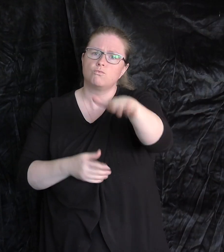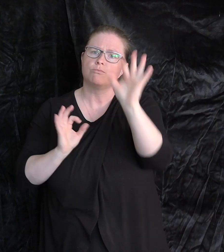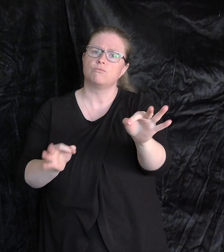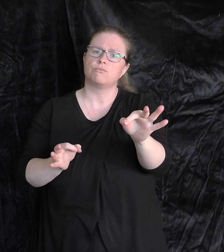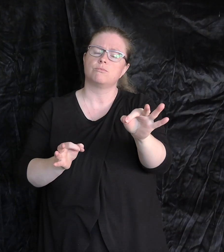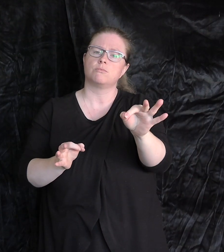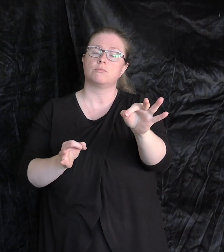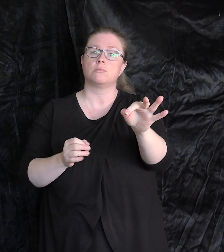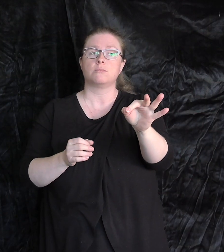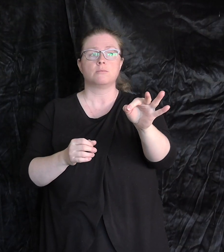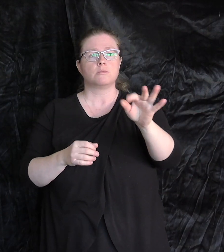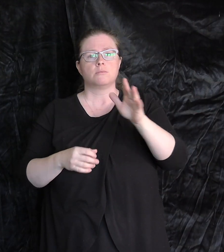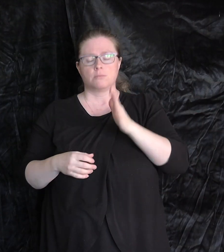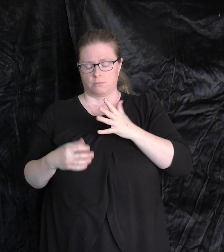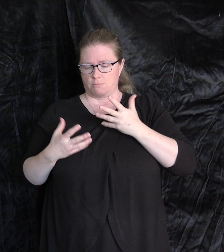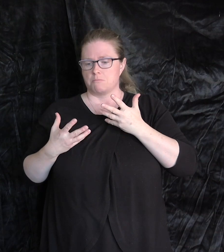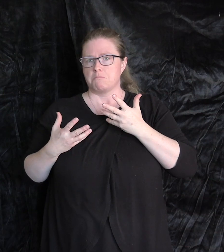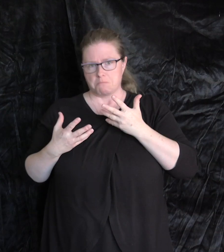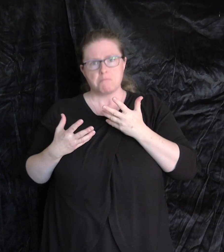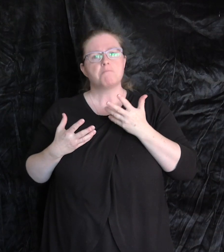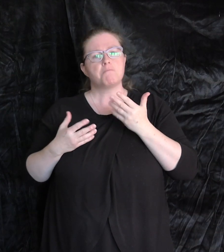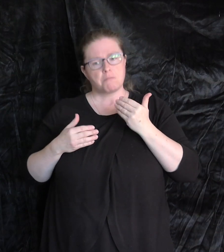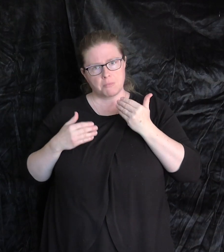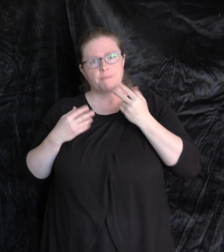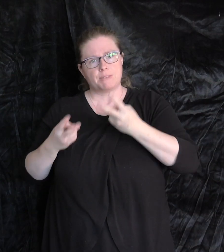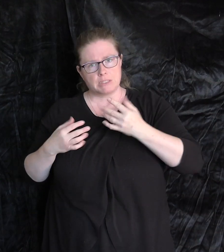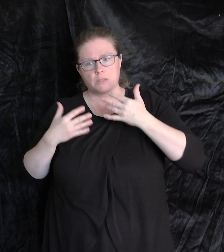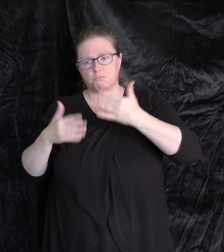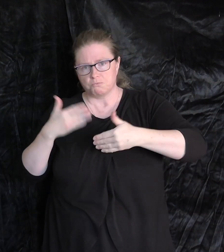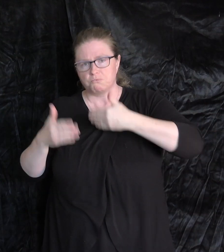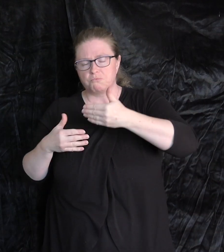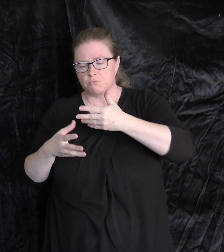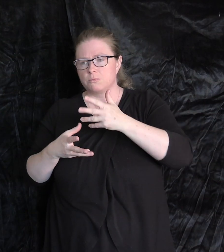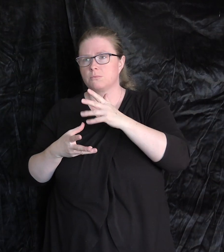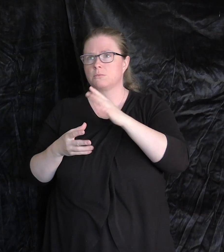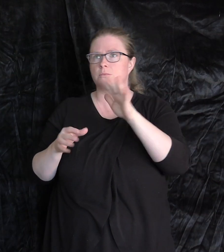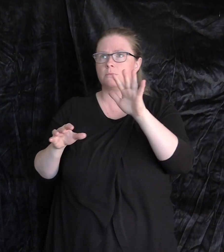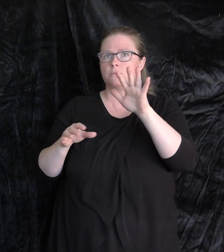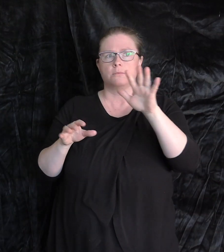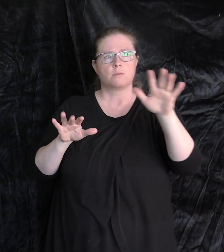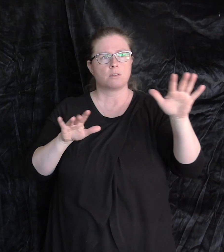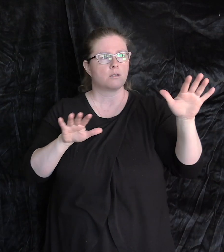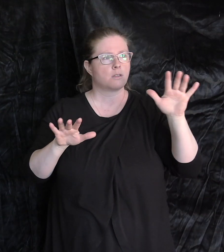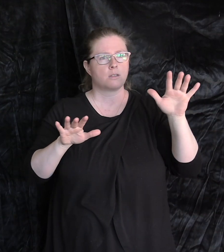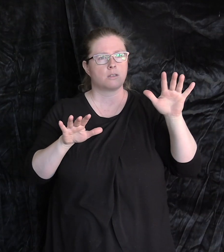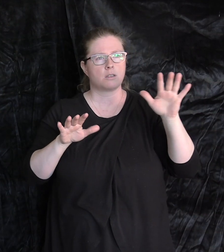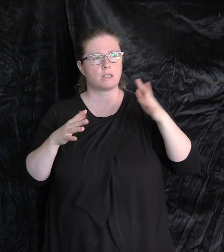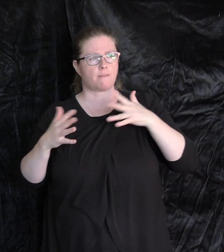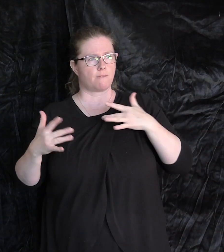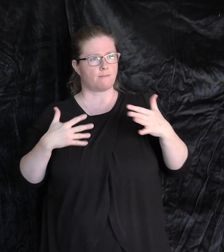visit your place several times pay attention to the atmosphere and texture of your surroundings